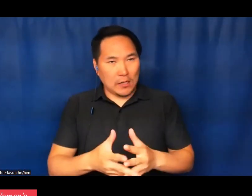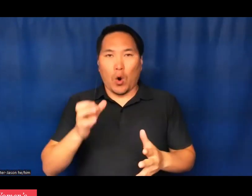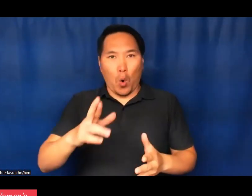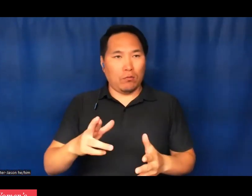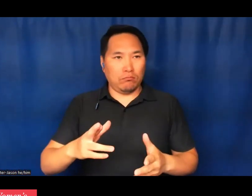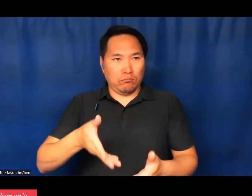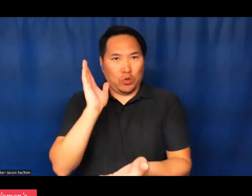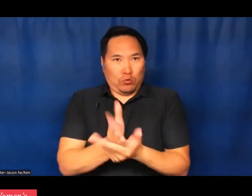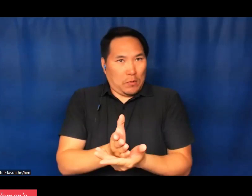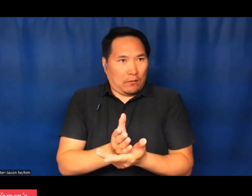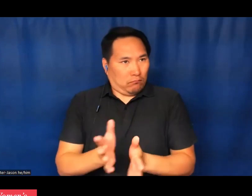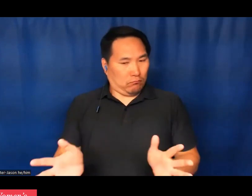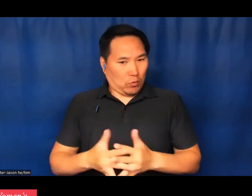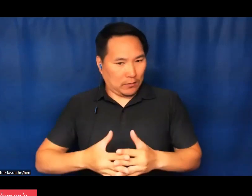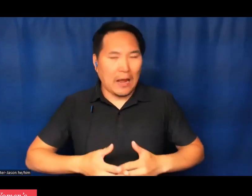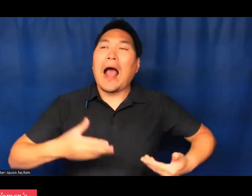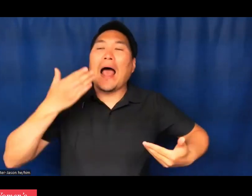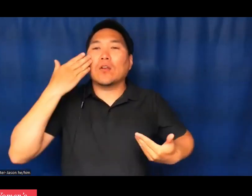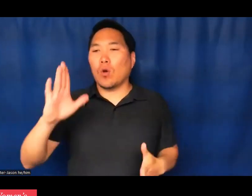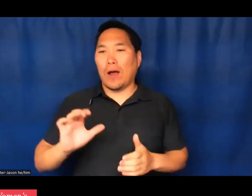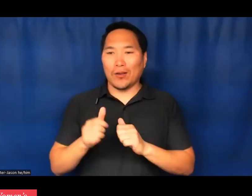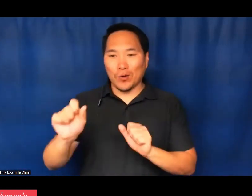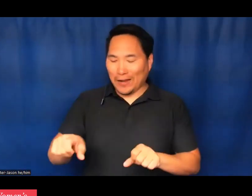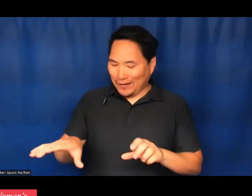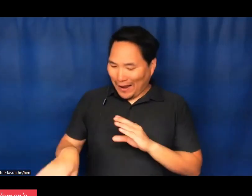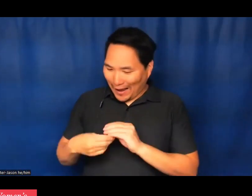I don't know how you do it in oral, but little footnote.